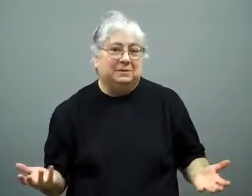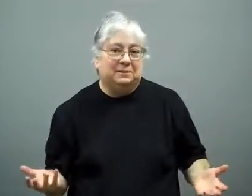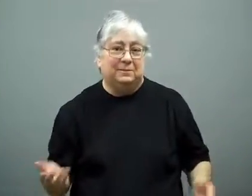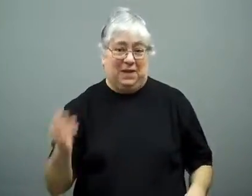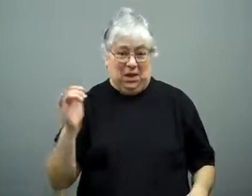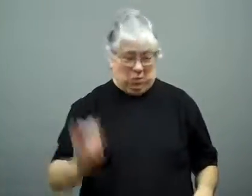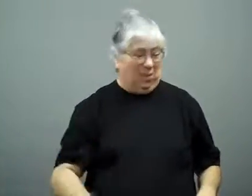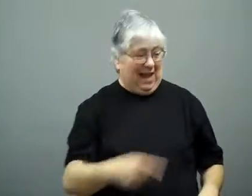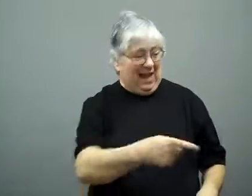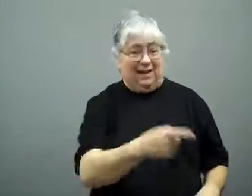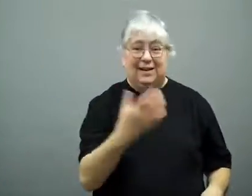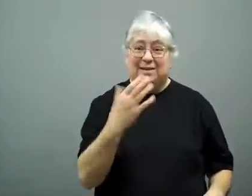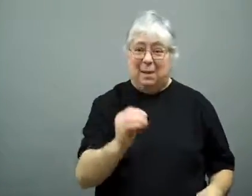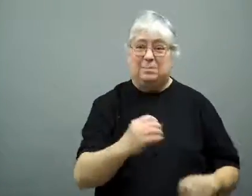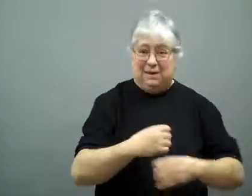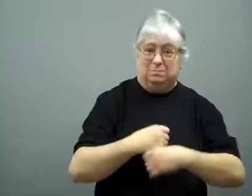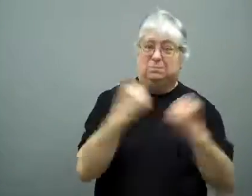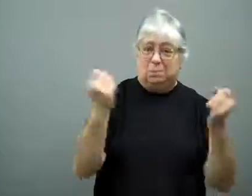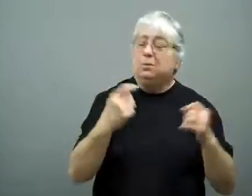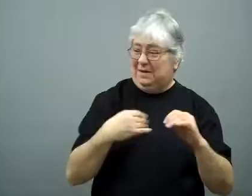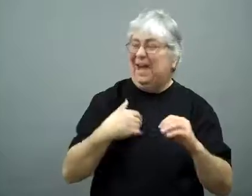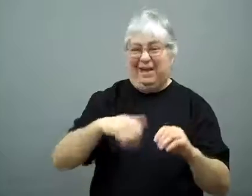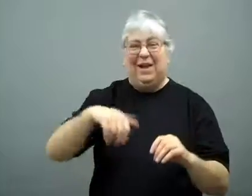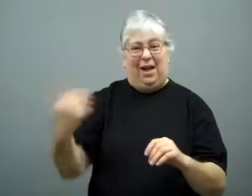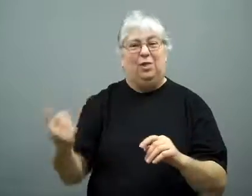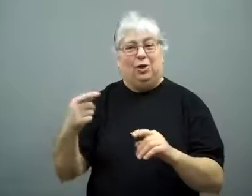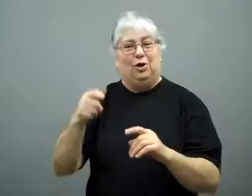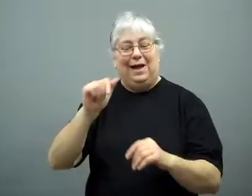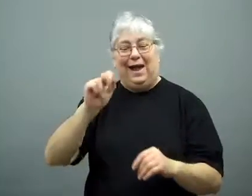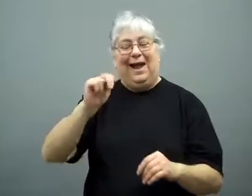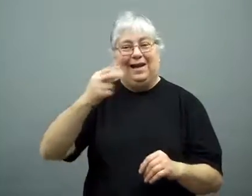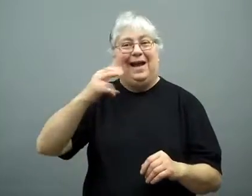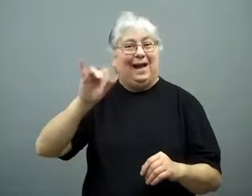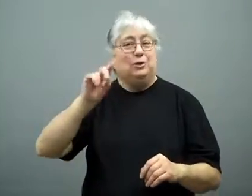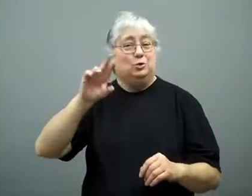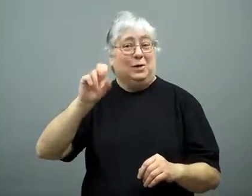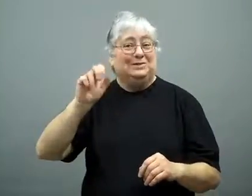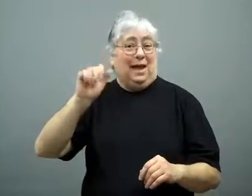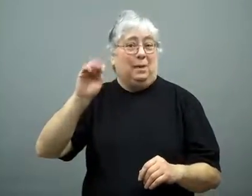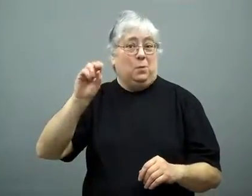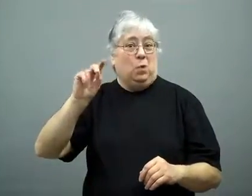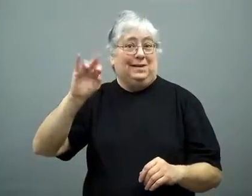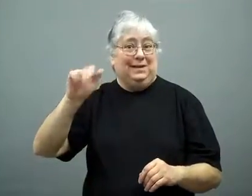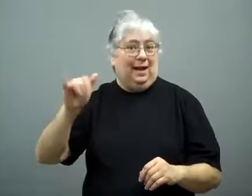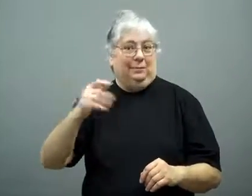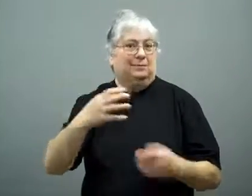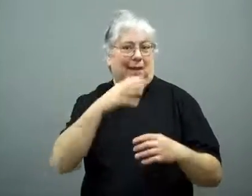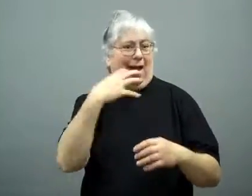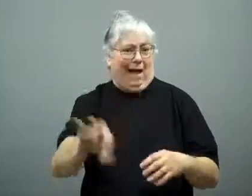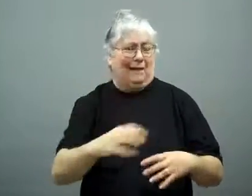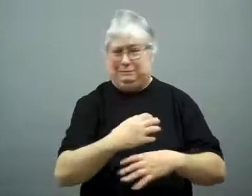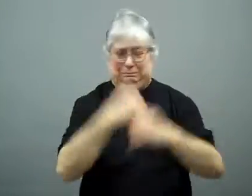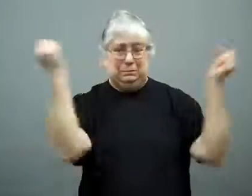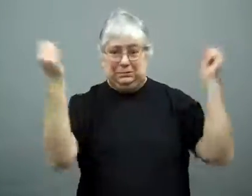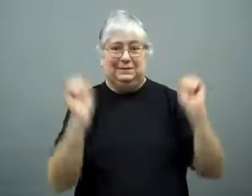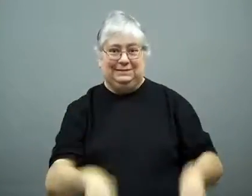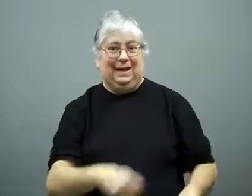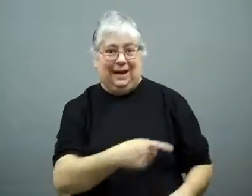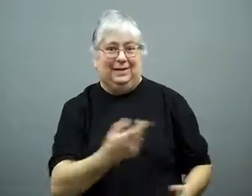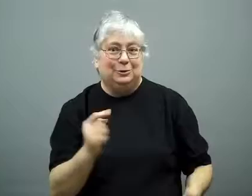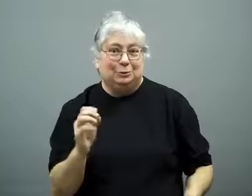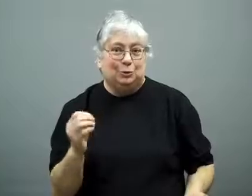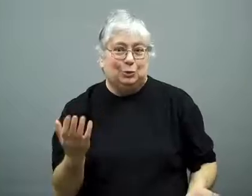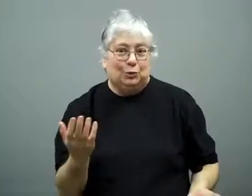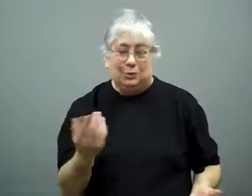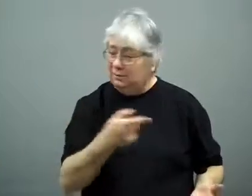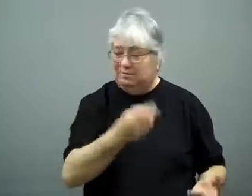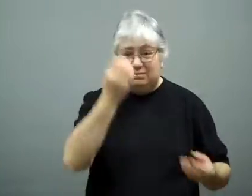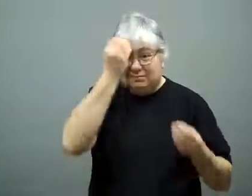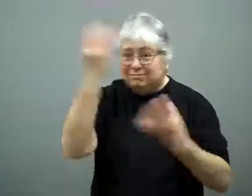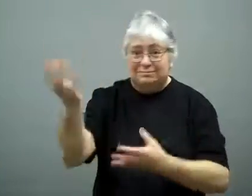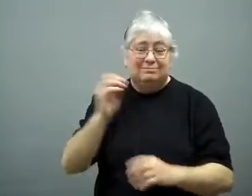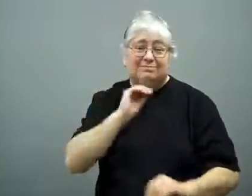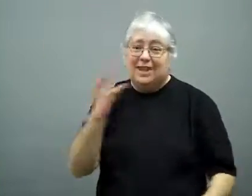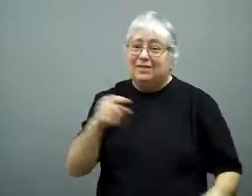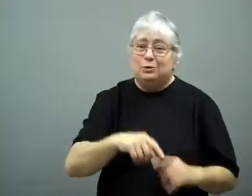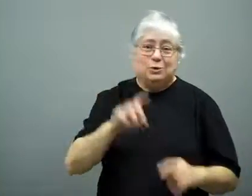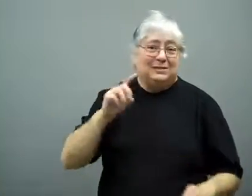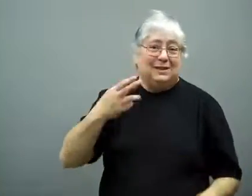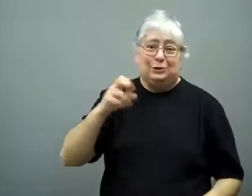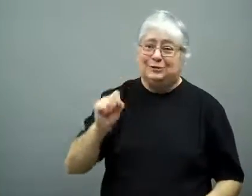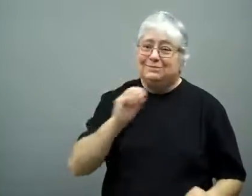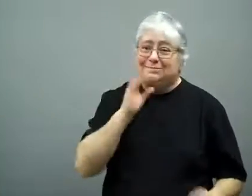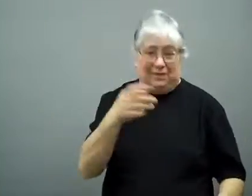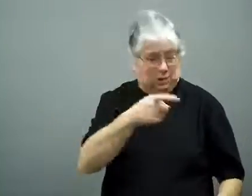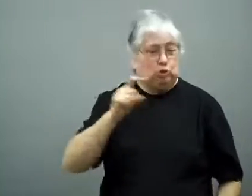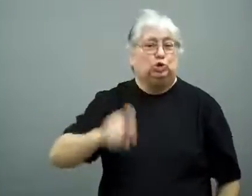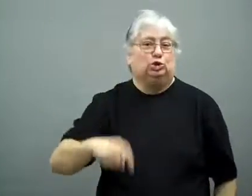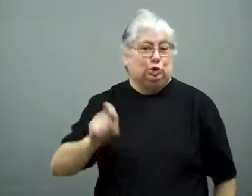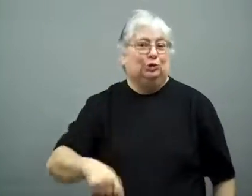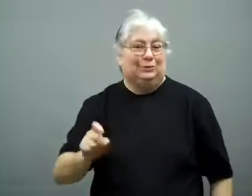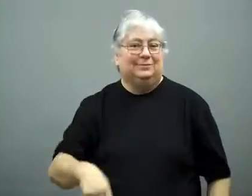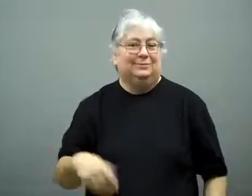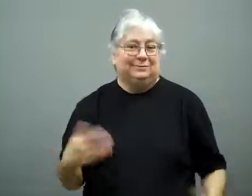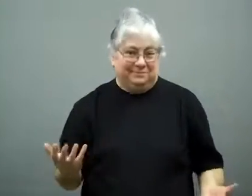The plant also had anhydrous ammonia that can explode when hot.